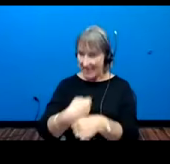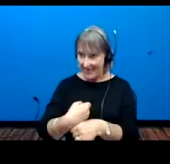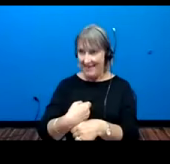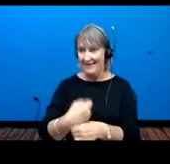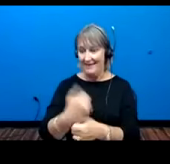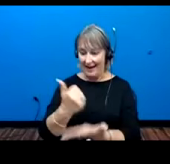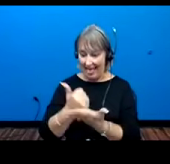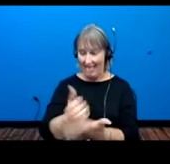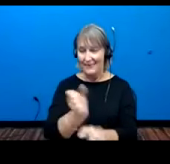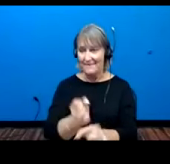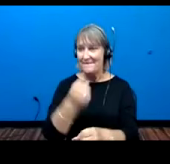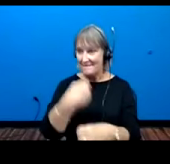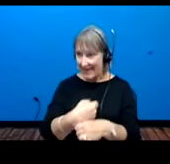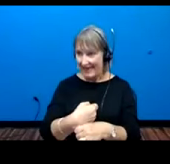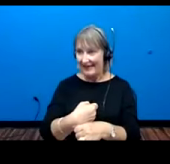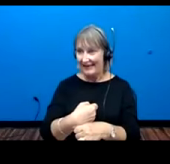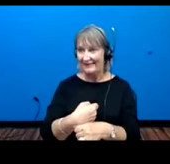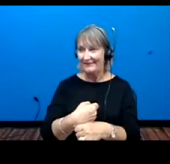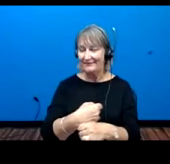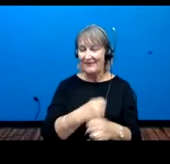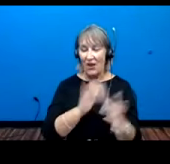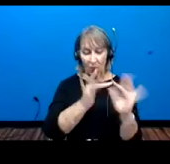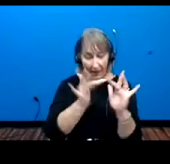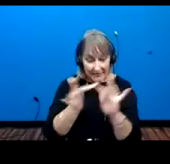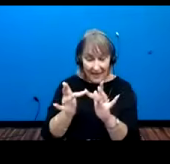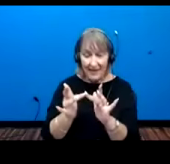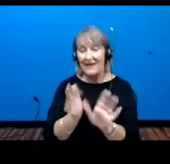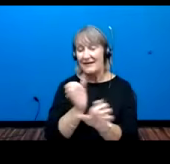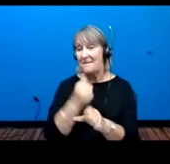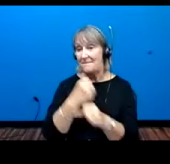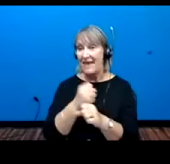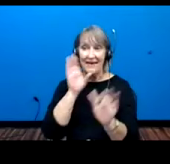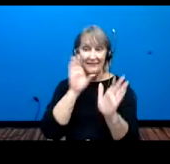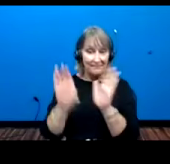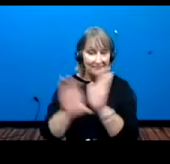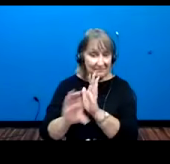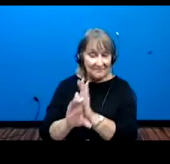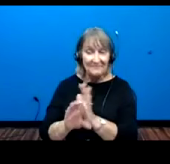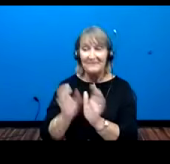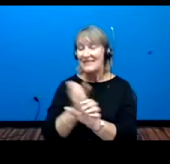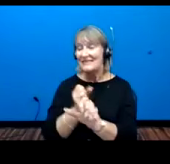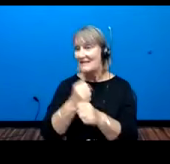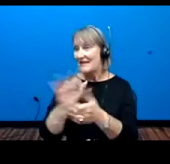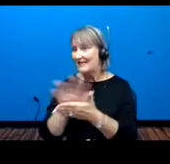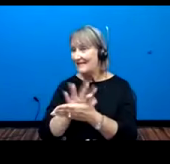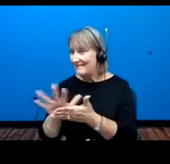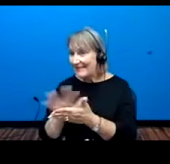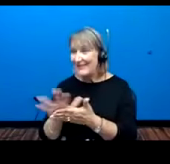this high-quality information in the formats that folks need. And so really appreciate that and their attention